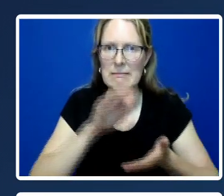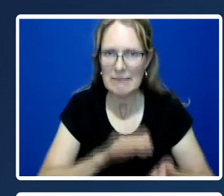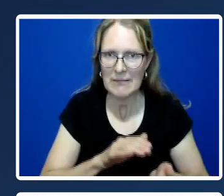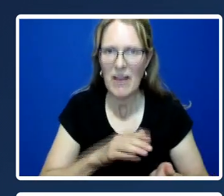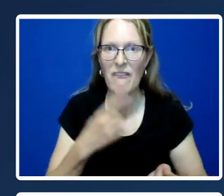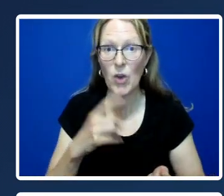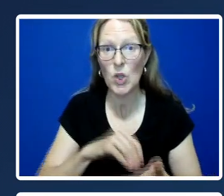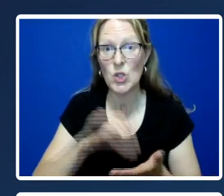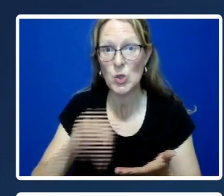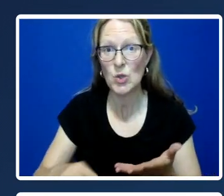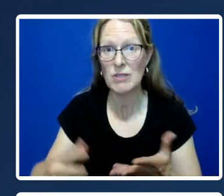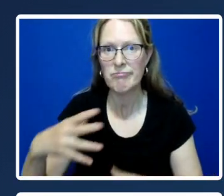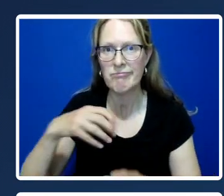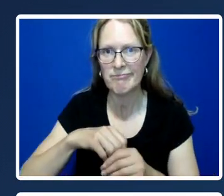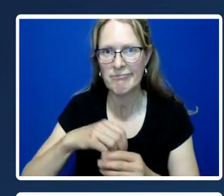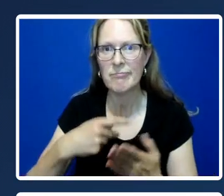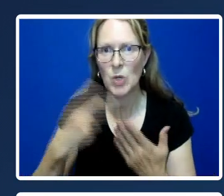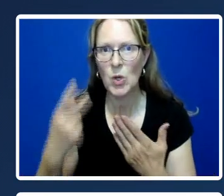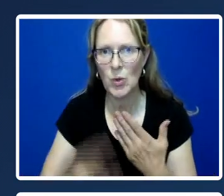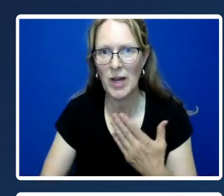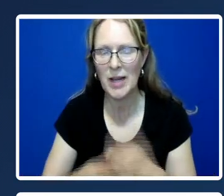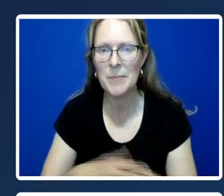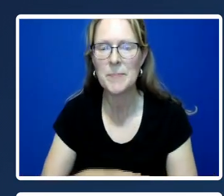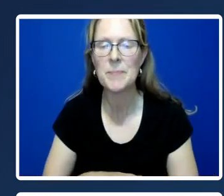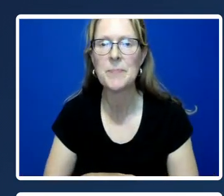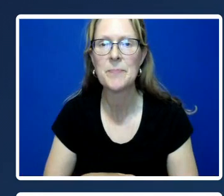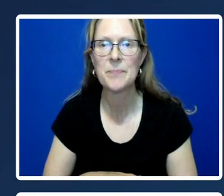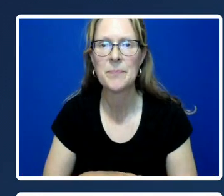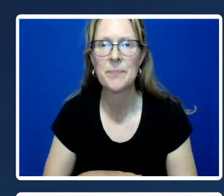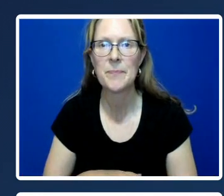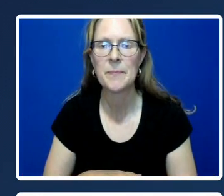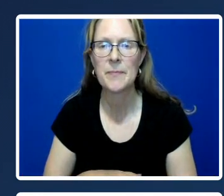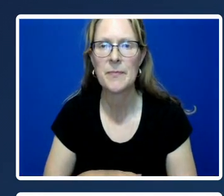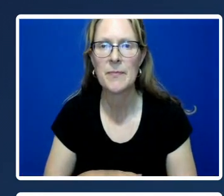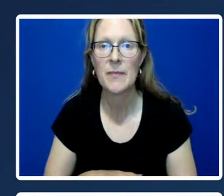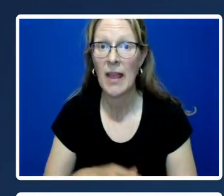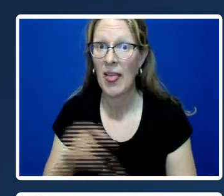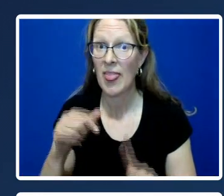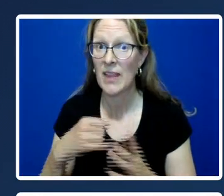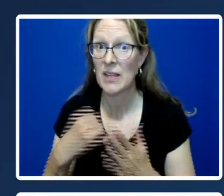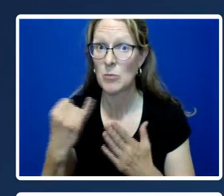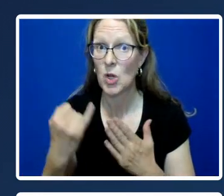All the way through payment, this was a project where the students were absolutely